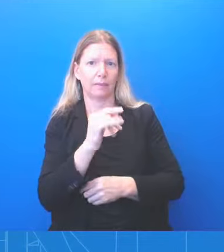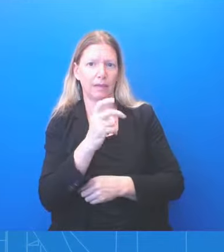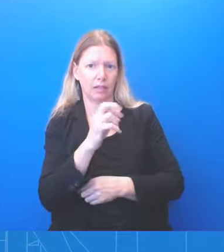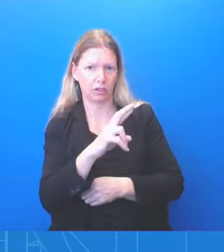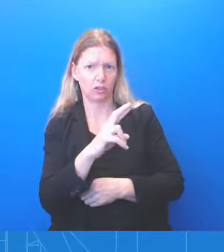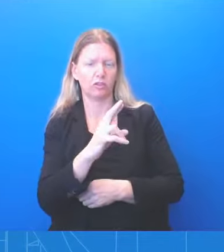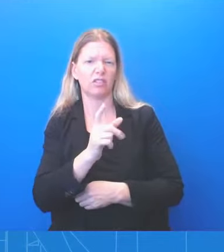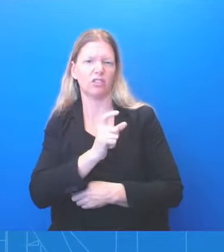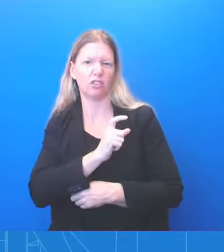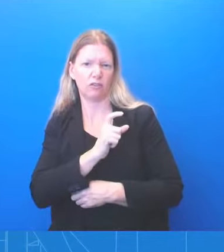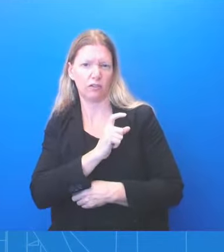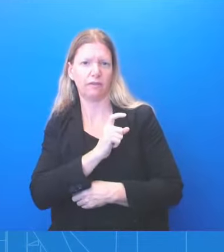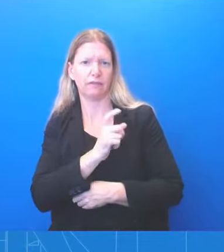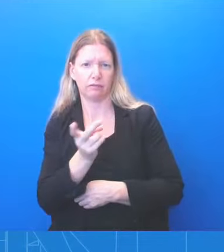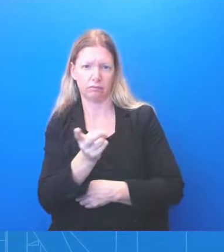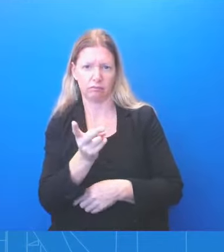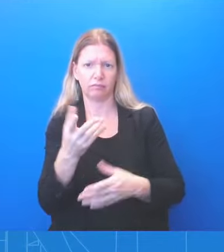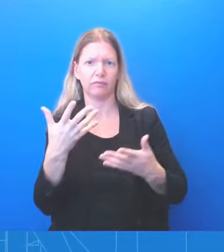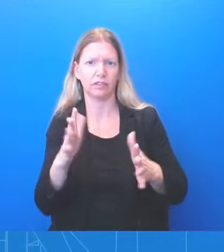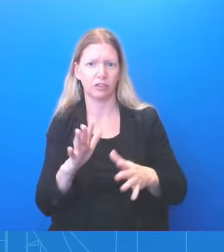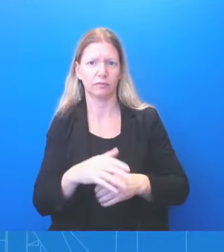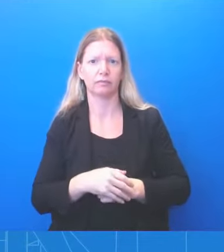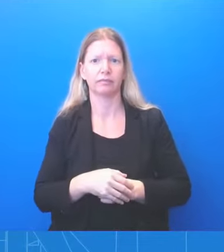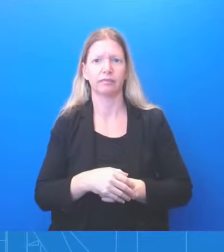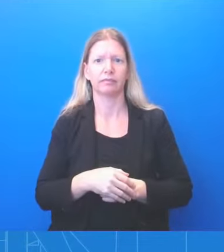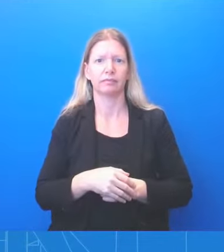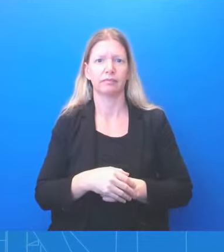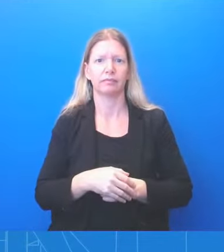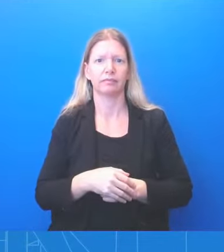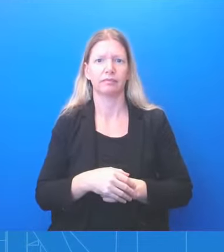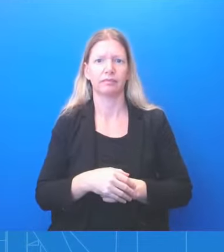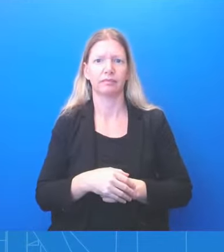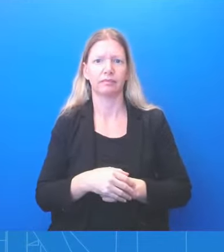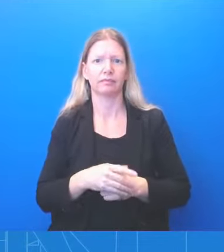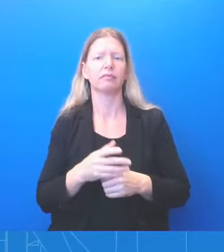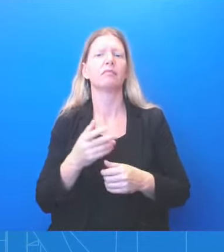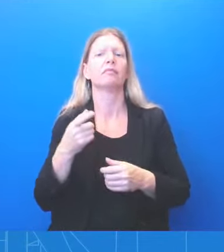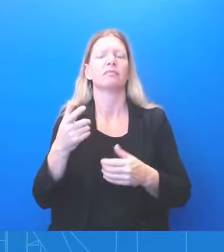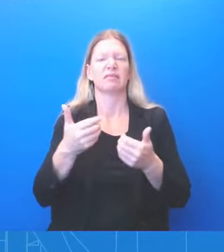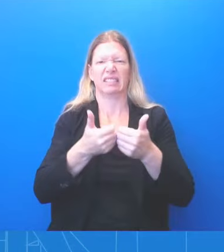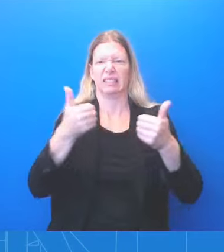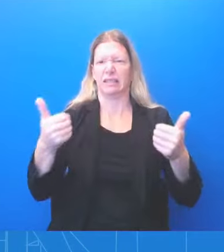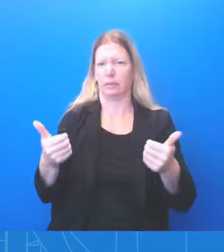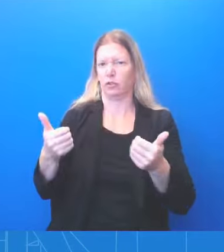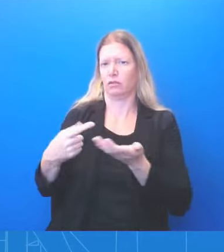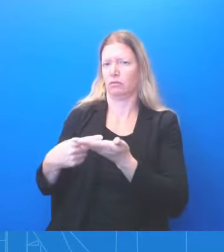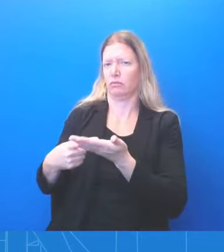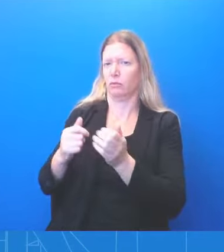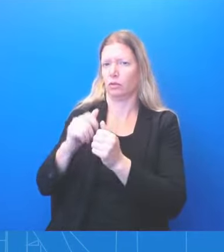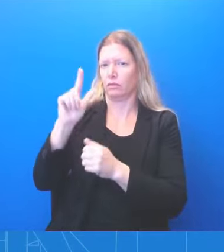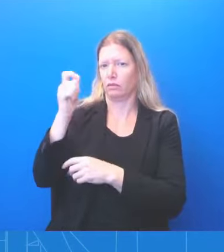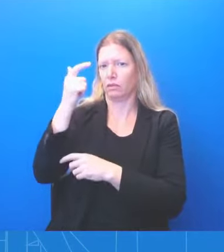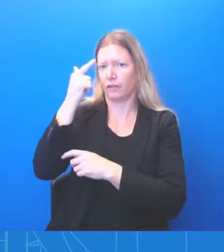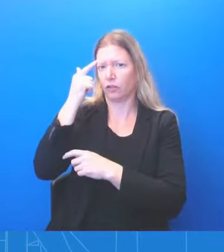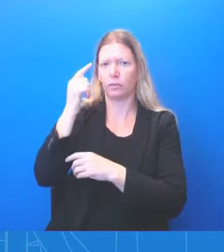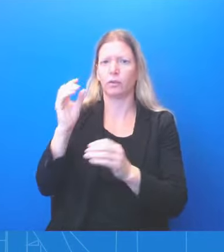he had a separate conversation with the governor today. As of right now, I don't think there are any travel plans. But, obviously, that is always subject to change. The Press: Has he reached out to the --